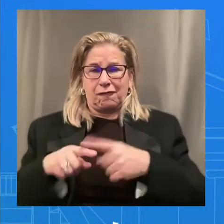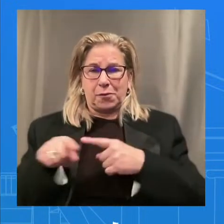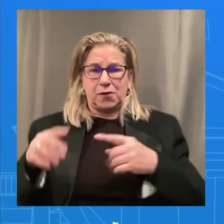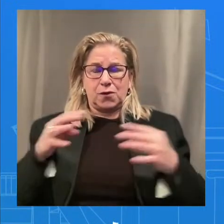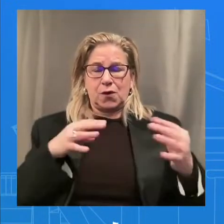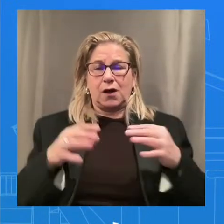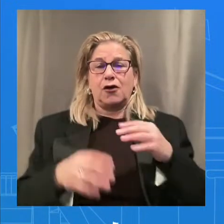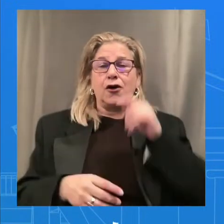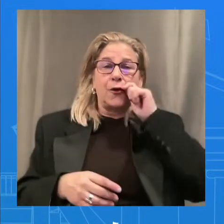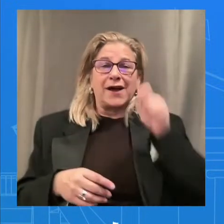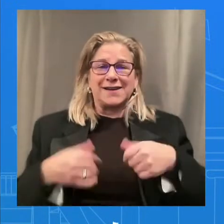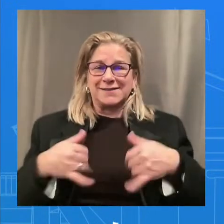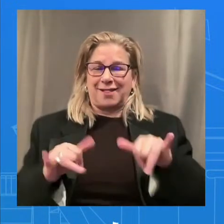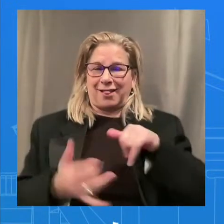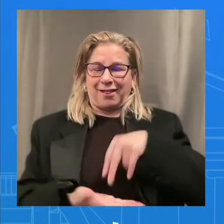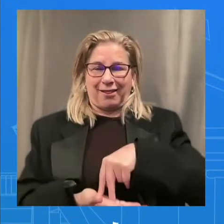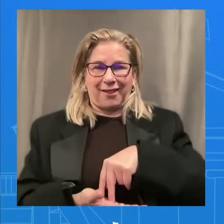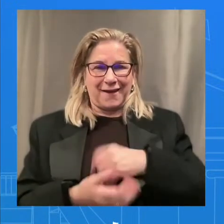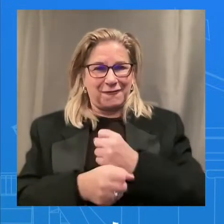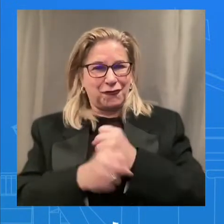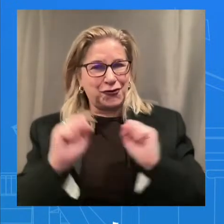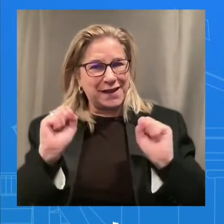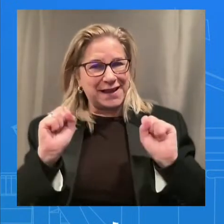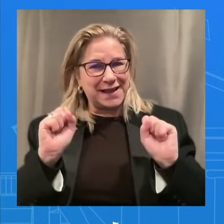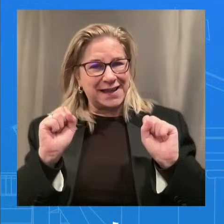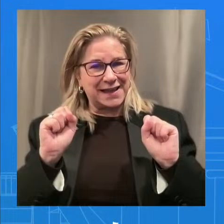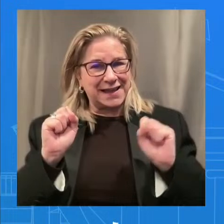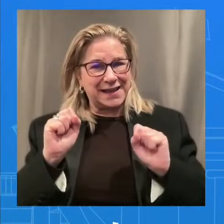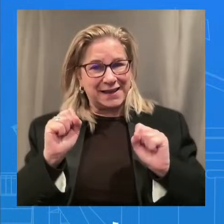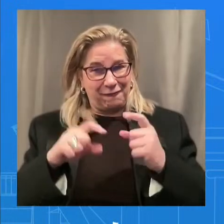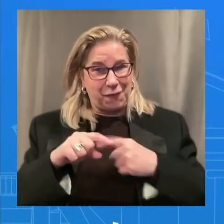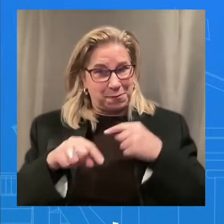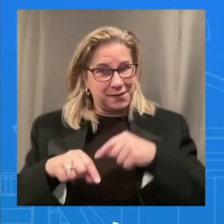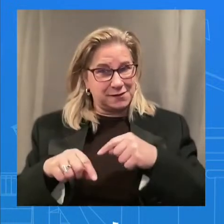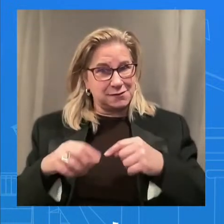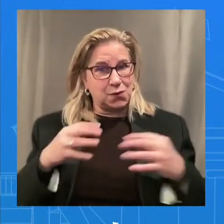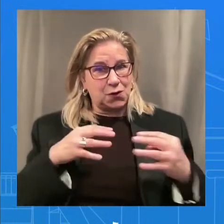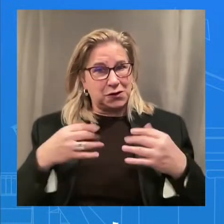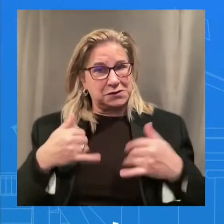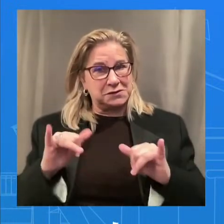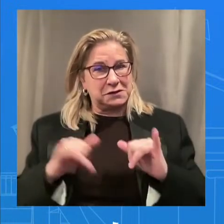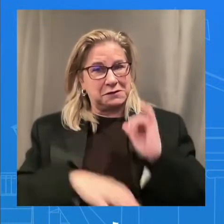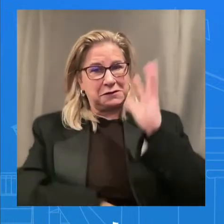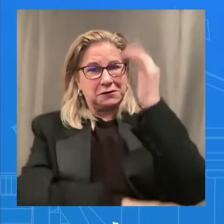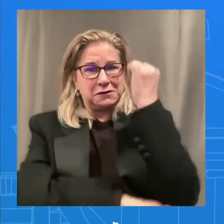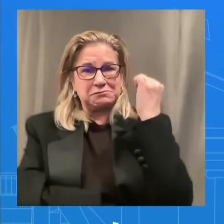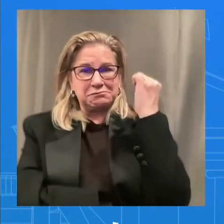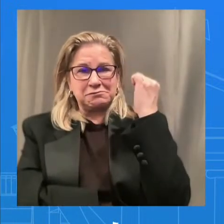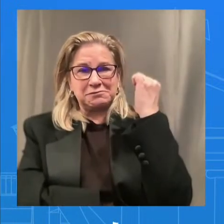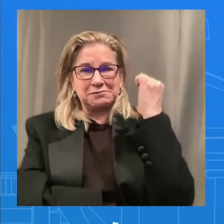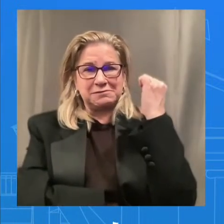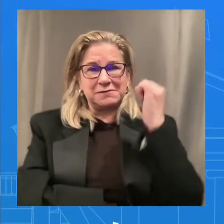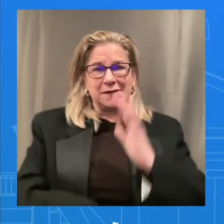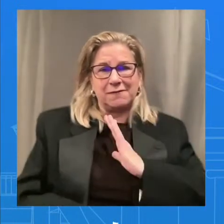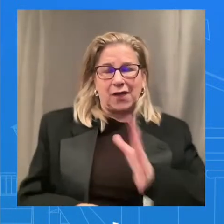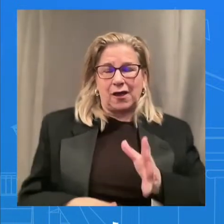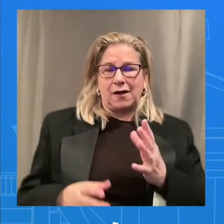This has been made possible by the unity of the alliance that President Biden built and rallied, and a massive effort led by the United States